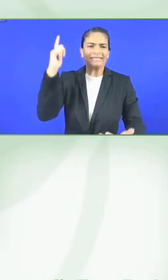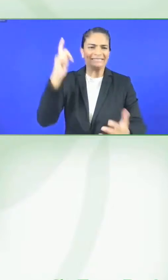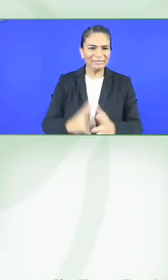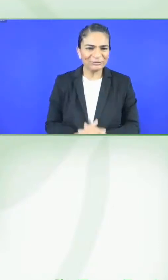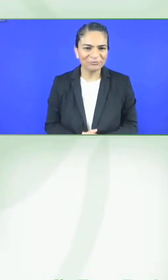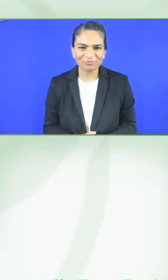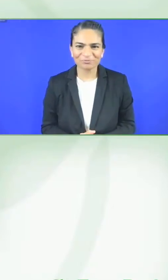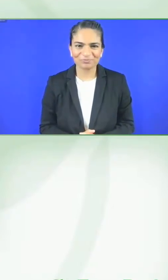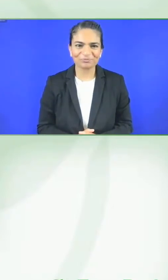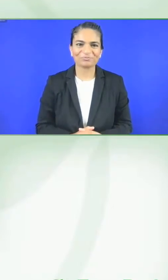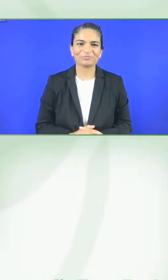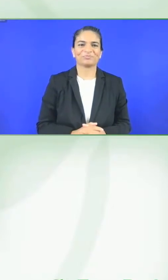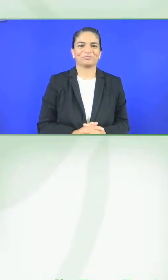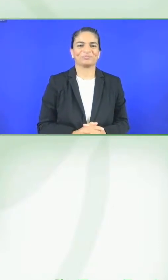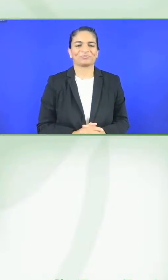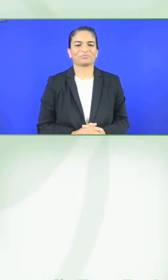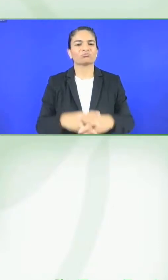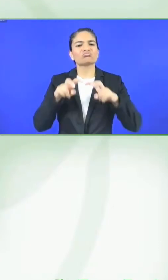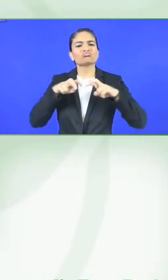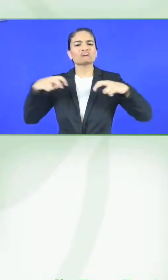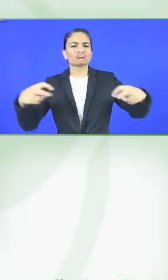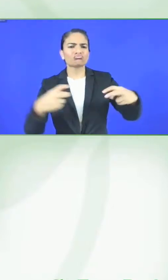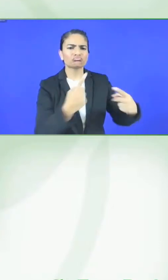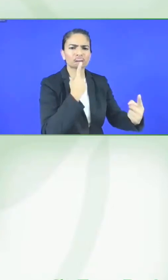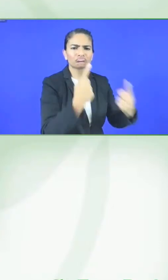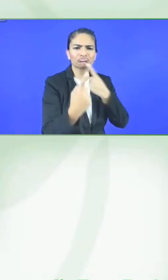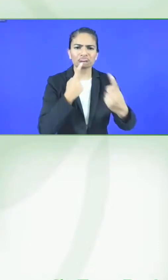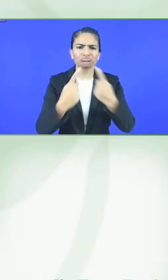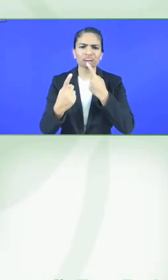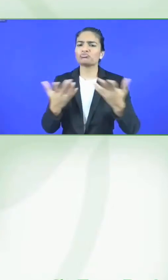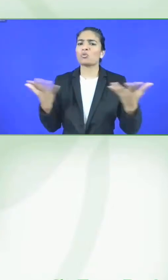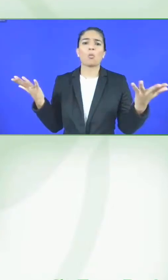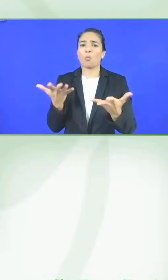My name is Jakob Rosin and I am happy to chair the panel today.